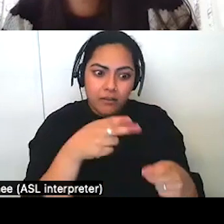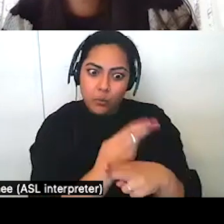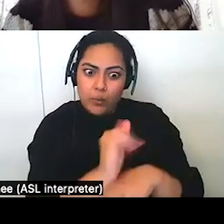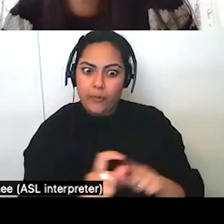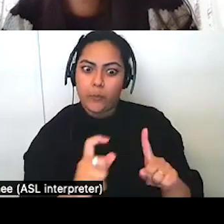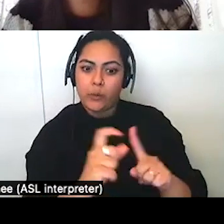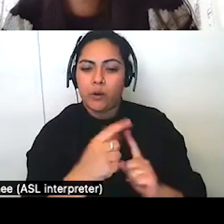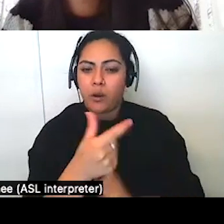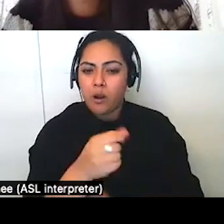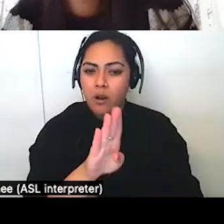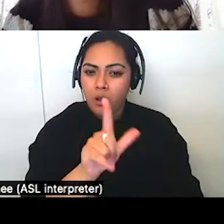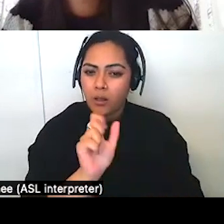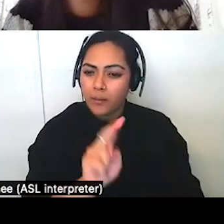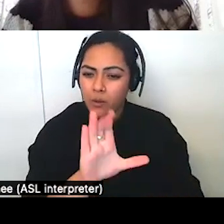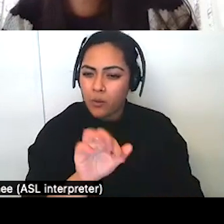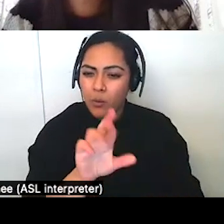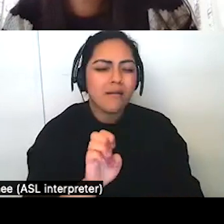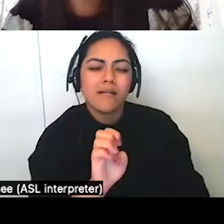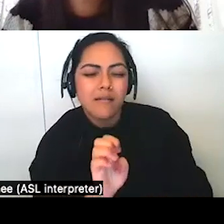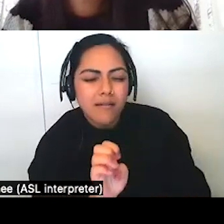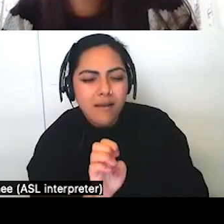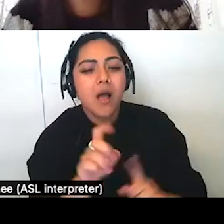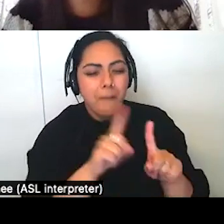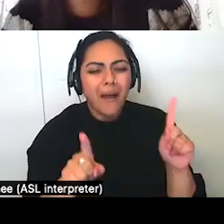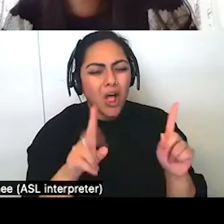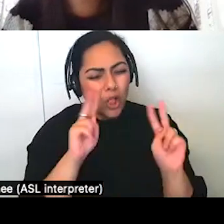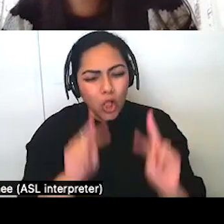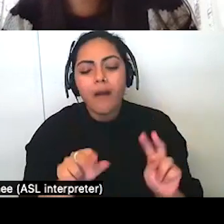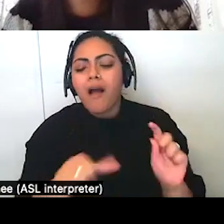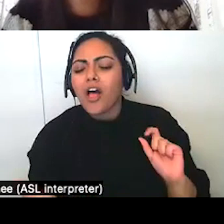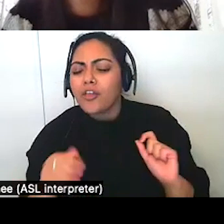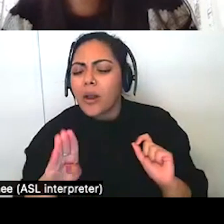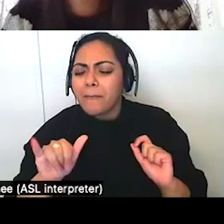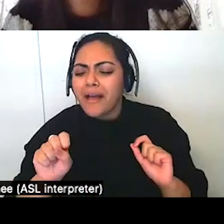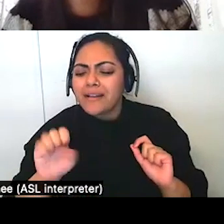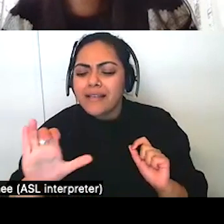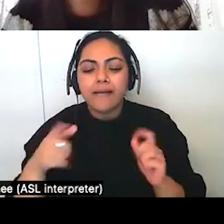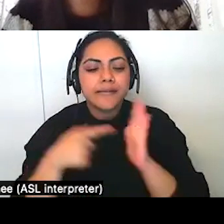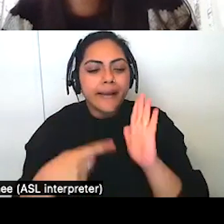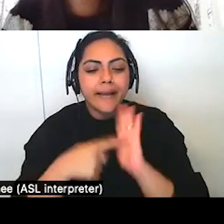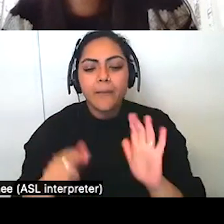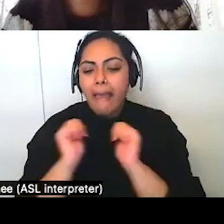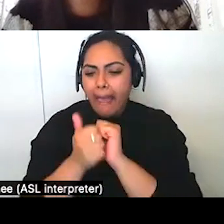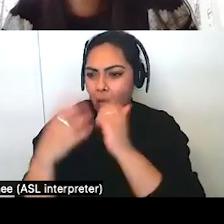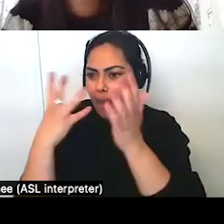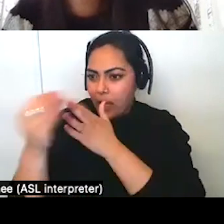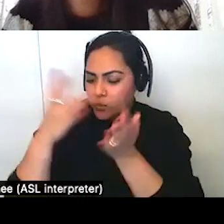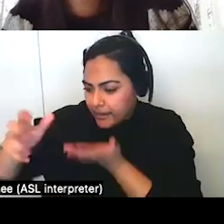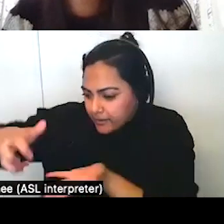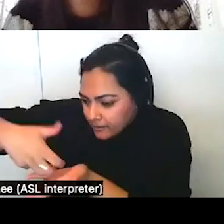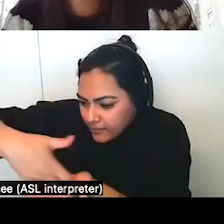trend on other BISACs. Like mushrooms, topics like foraging, mending and making, and all of those